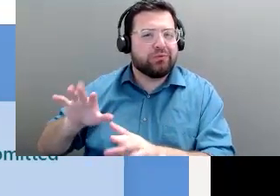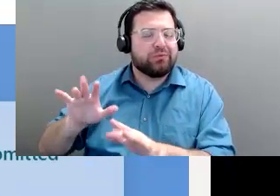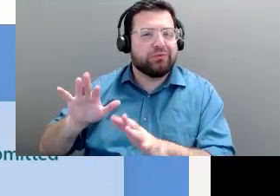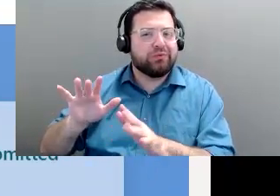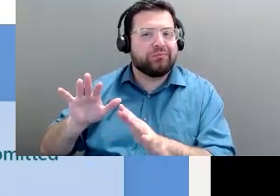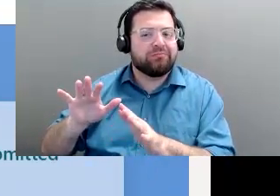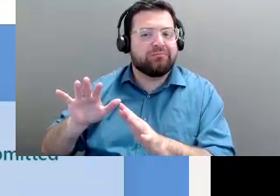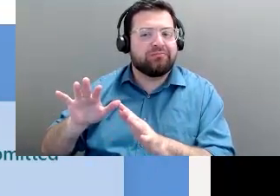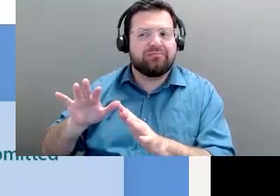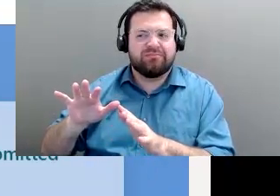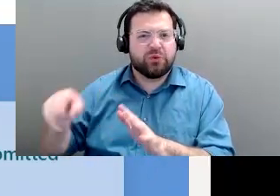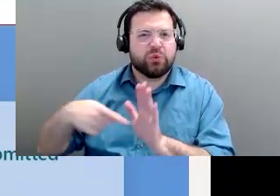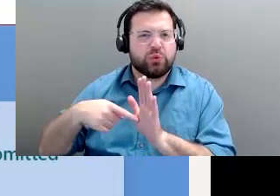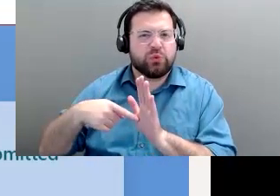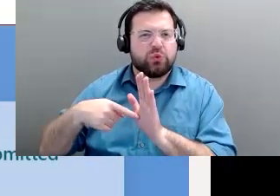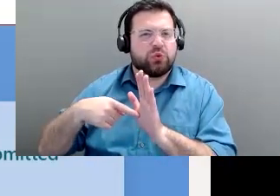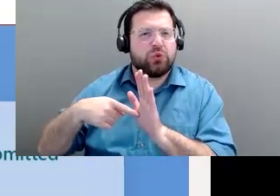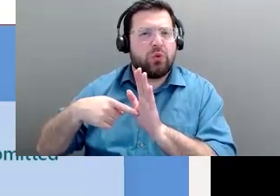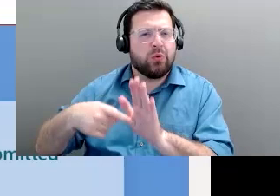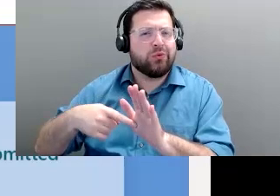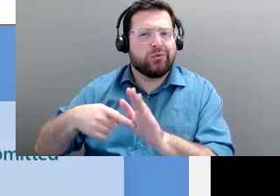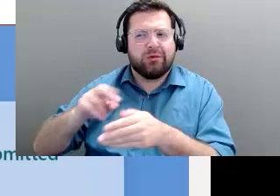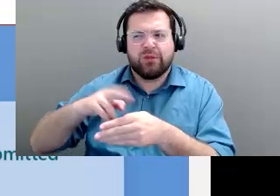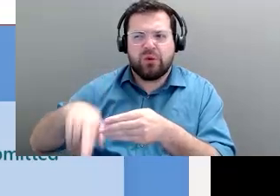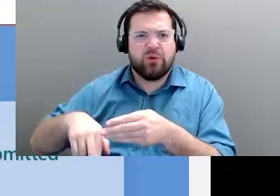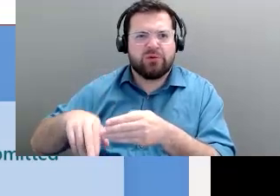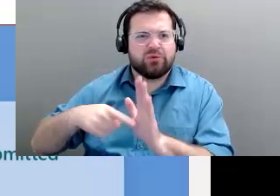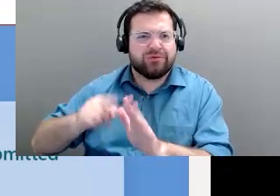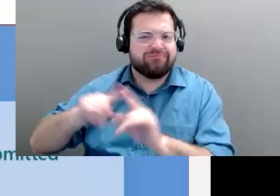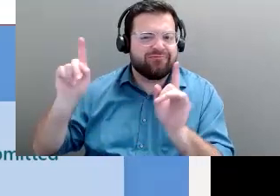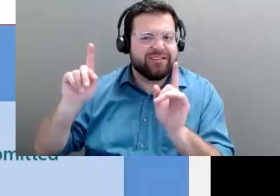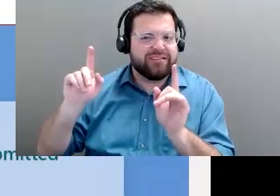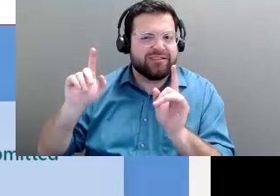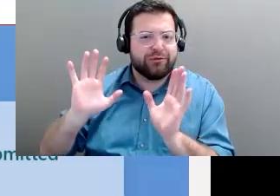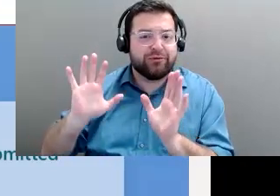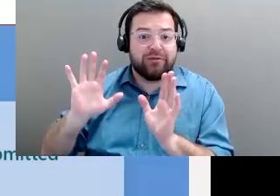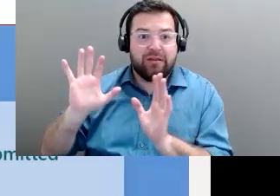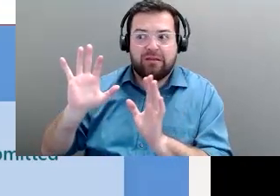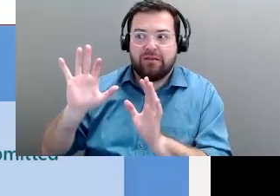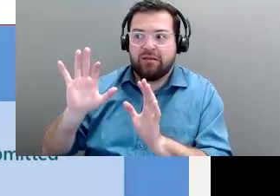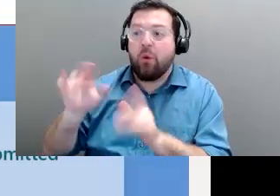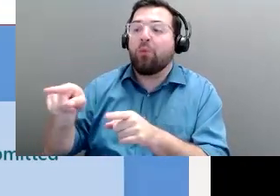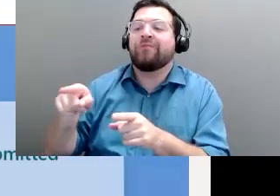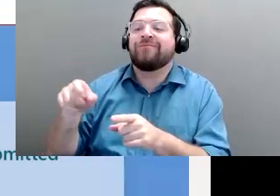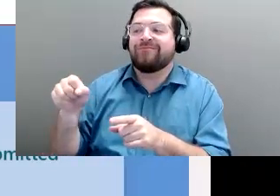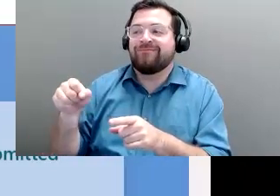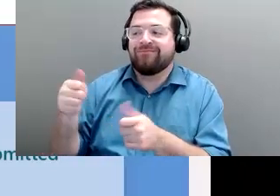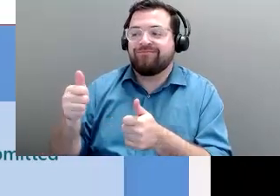That show something different? Or is this the view? Oh, yeah. Okay. There we go. Yeah, yeah.